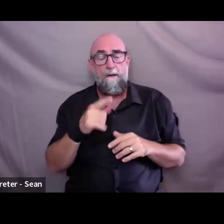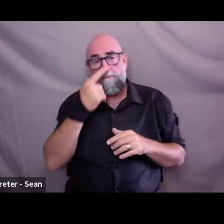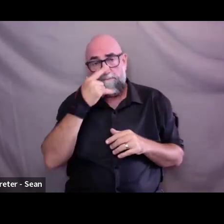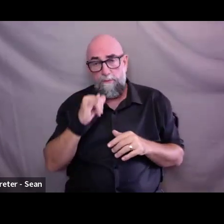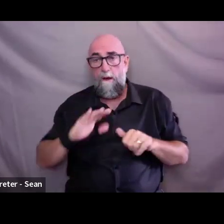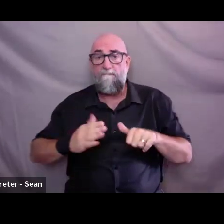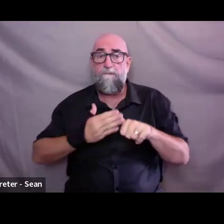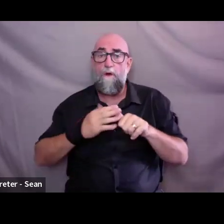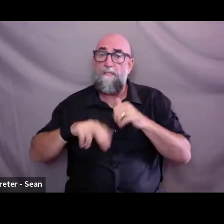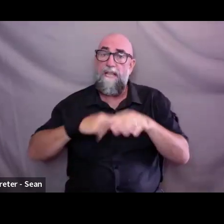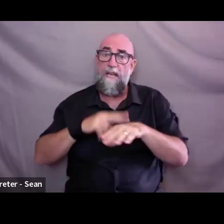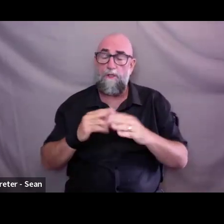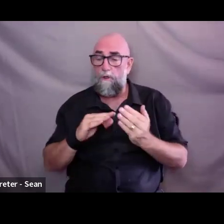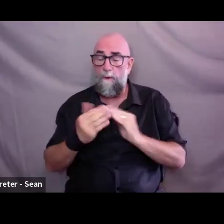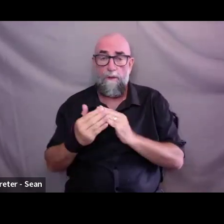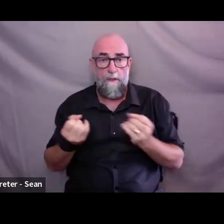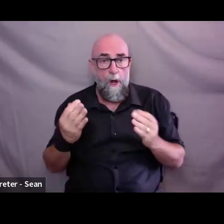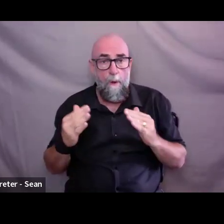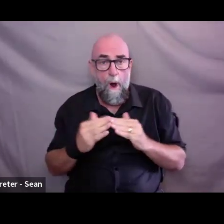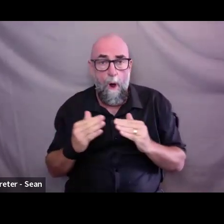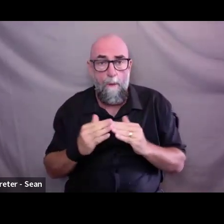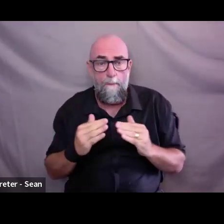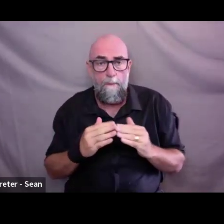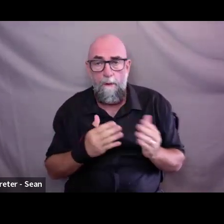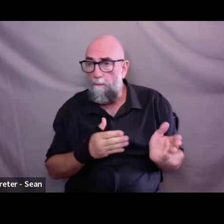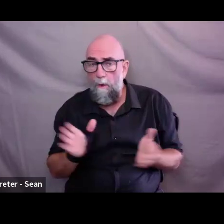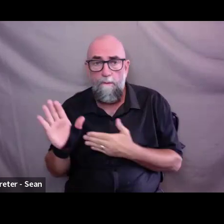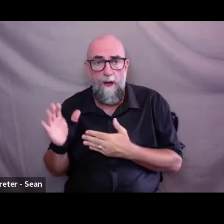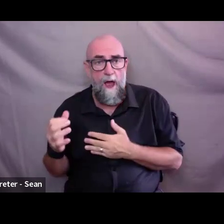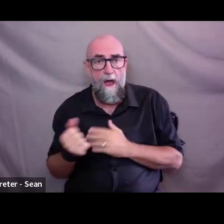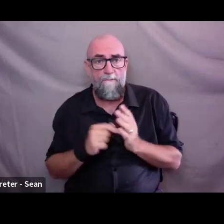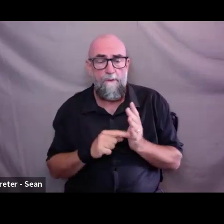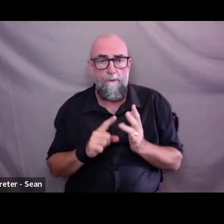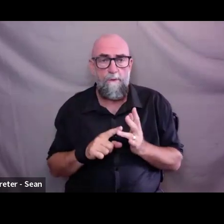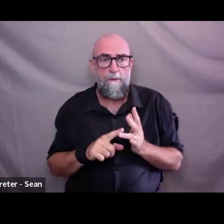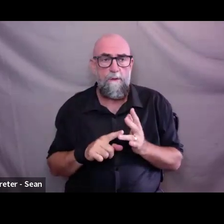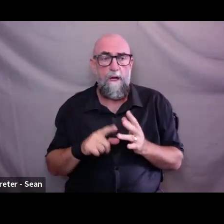evacuated again from flooding. It's because of his major disruptions